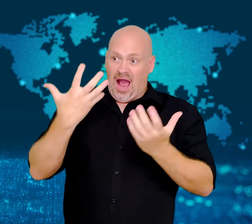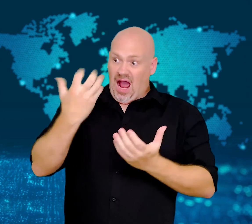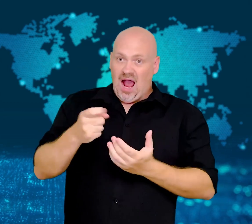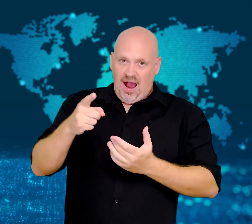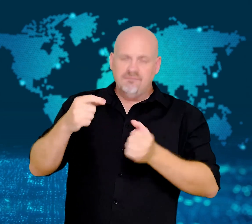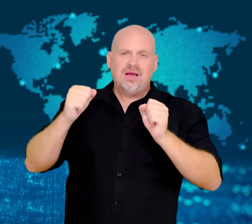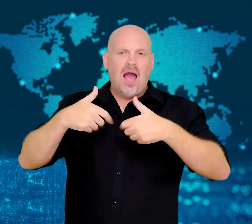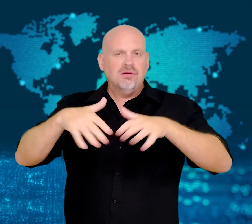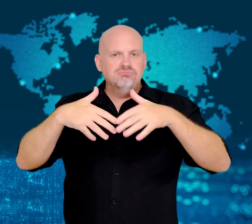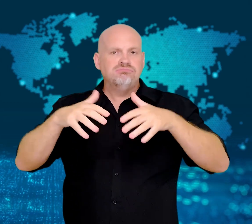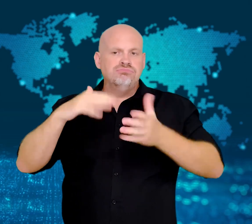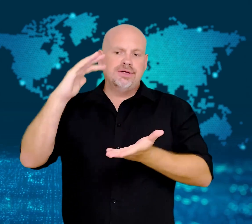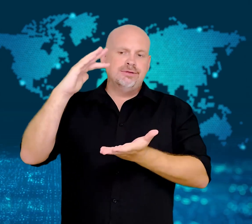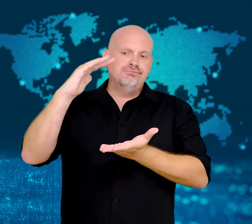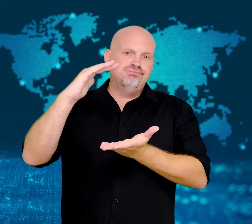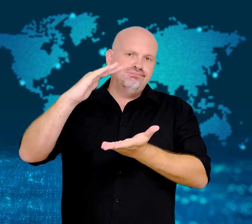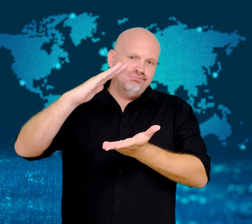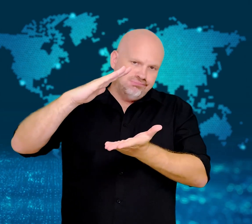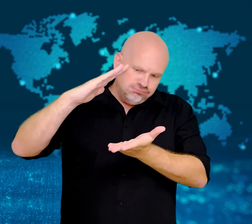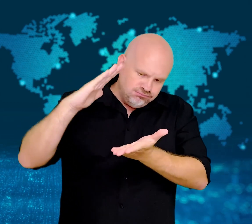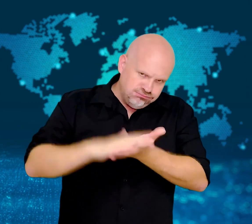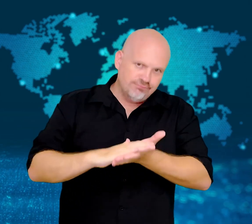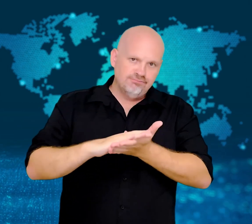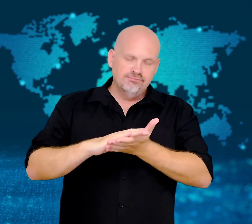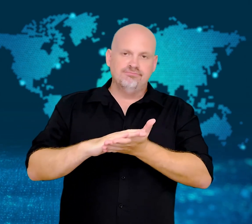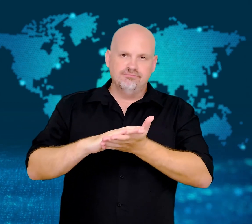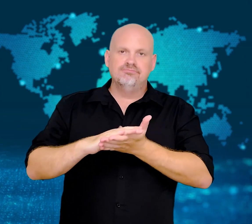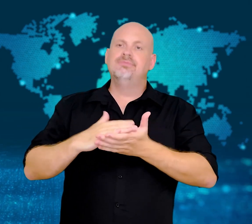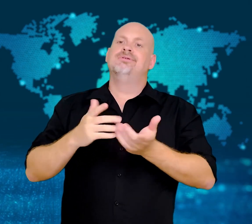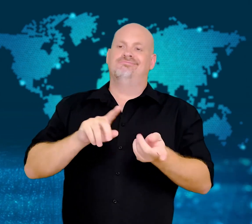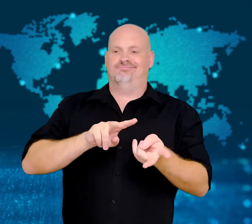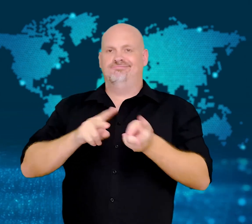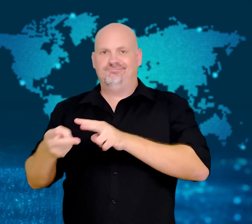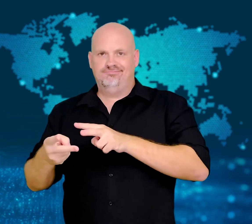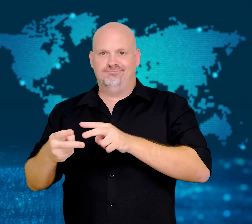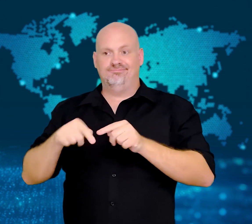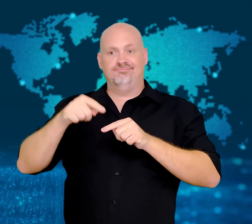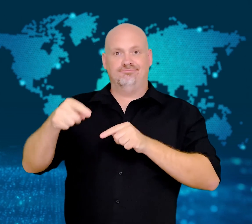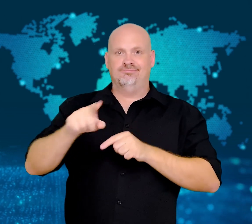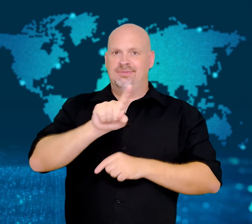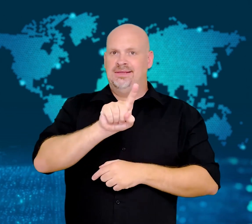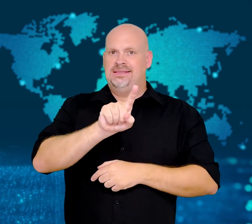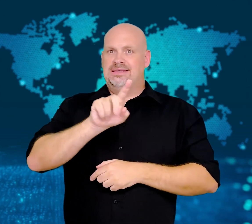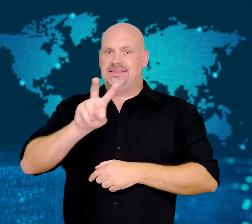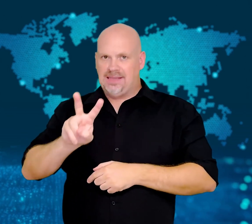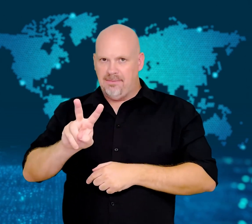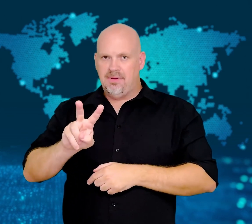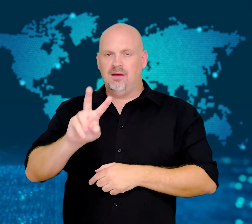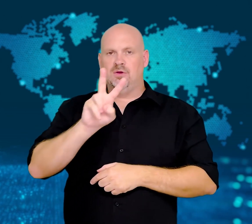stock of single-use plastics through December 2023.